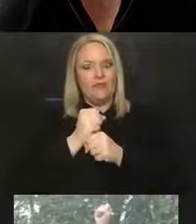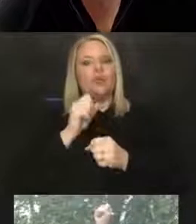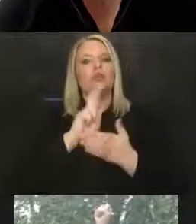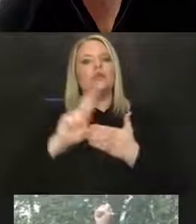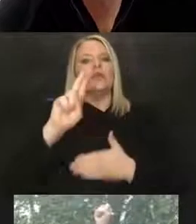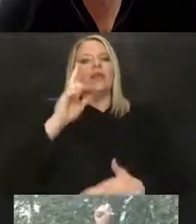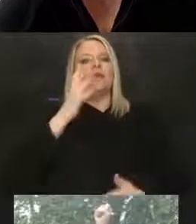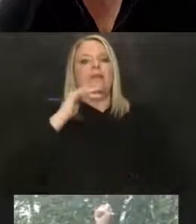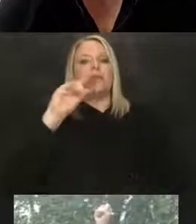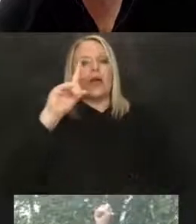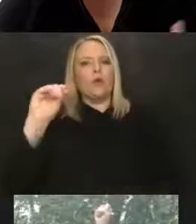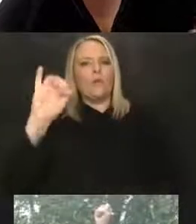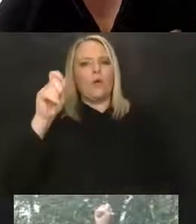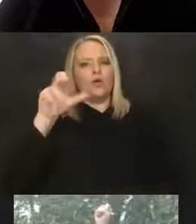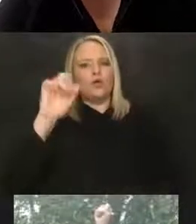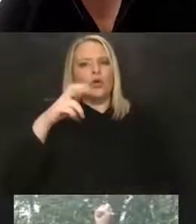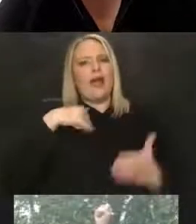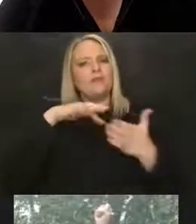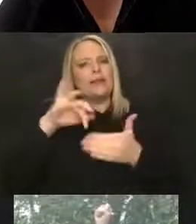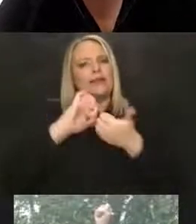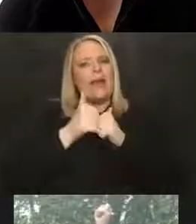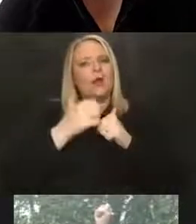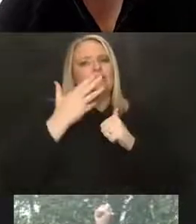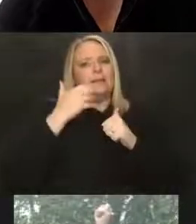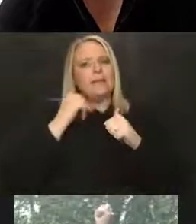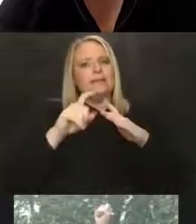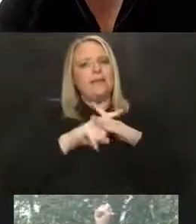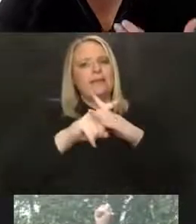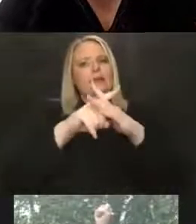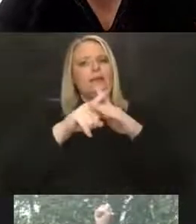where I was studying how diabetes was represented in drama. I'm now a